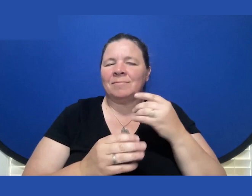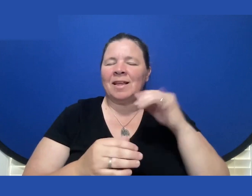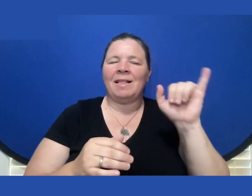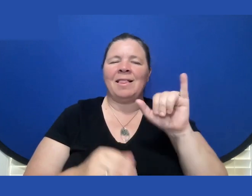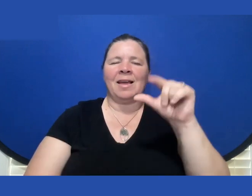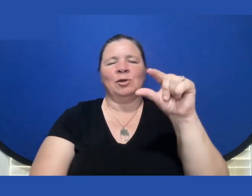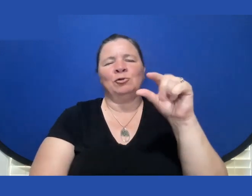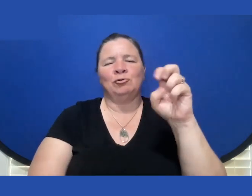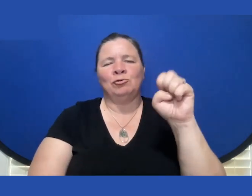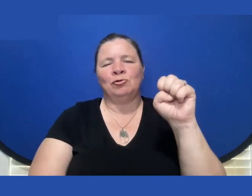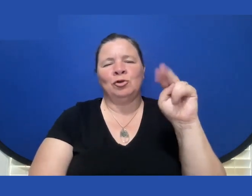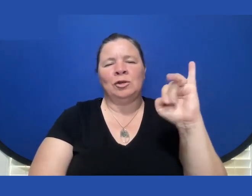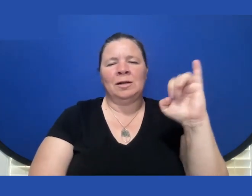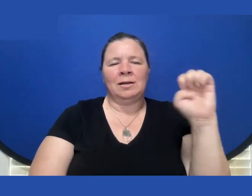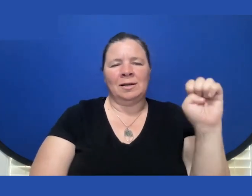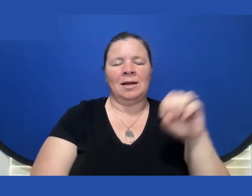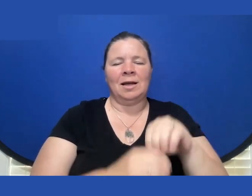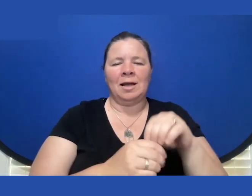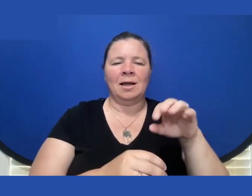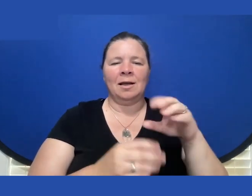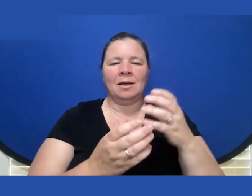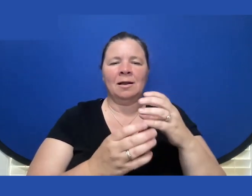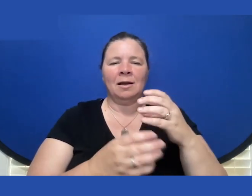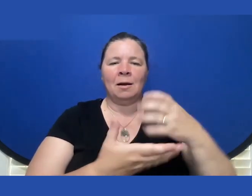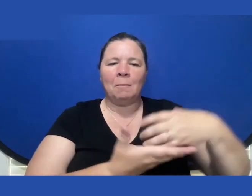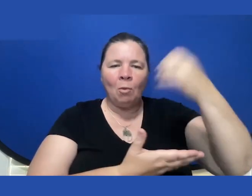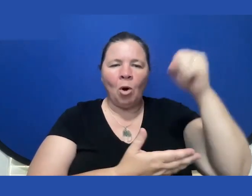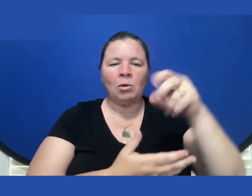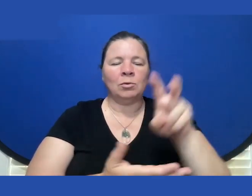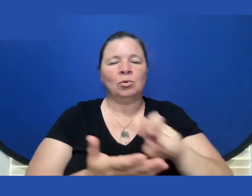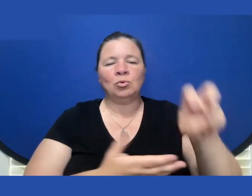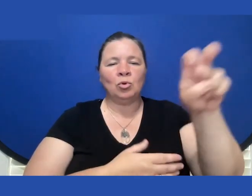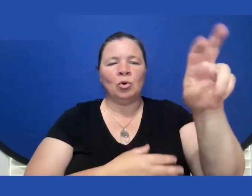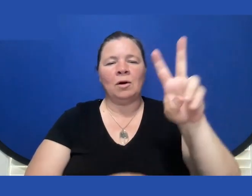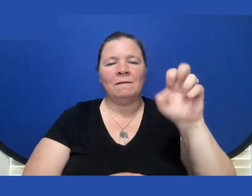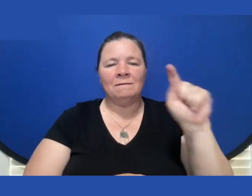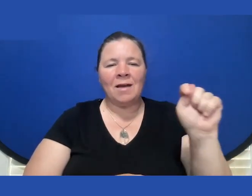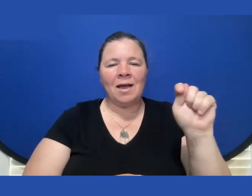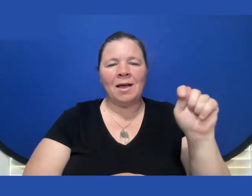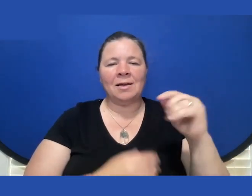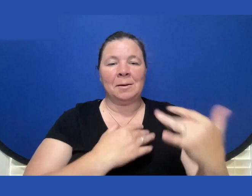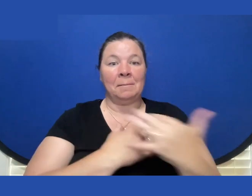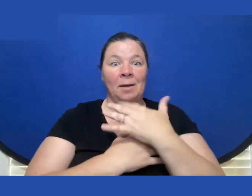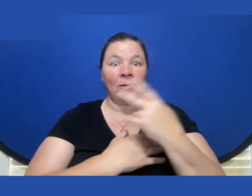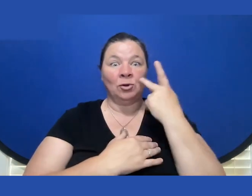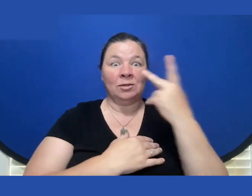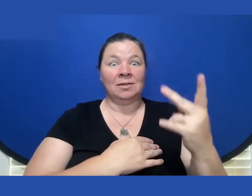So, you're touring along on the Veteran beach and you see a Veteran genie pop up, and he's like,